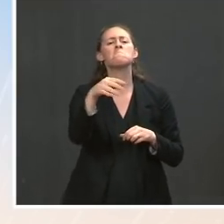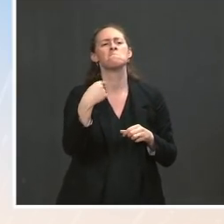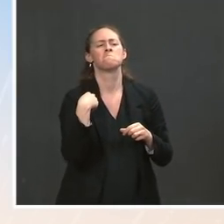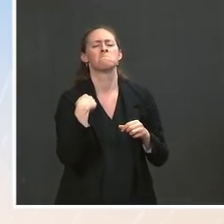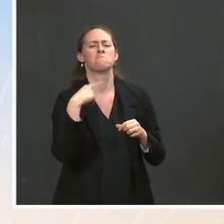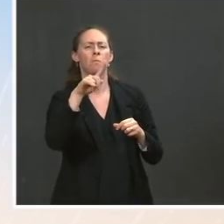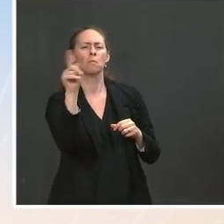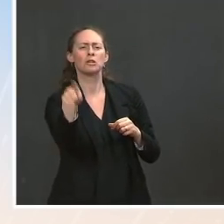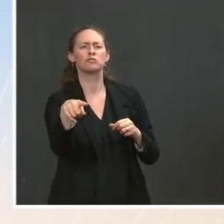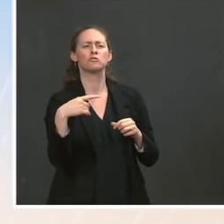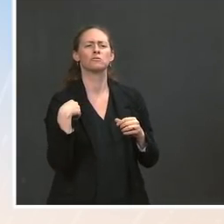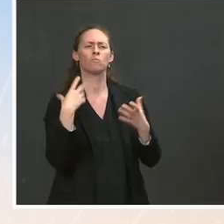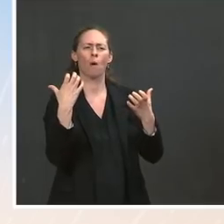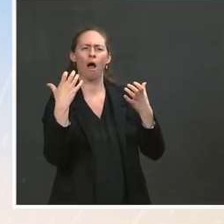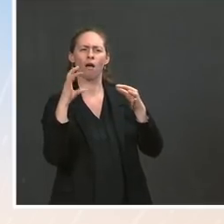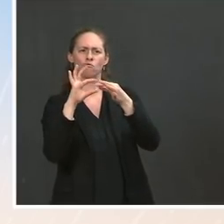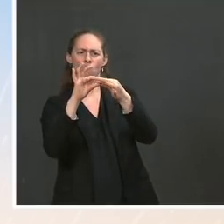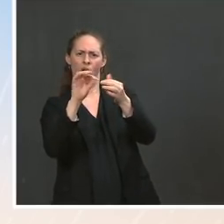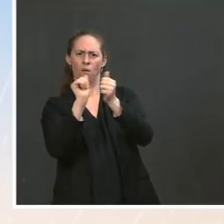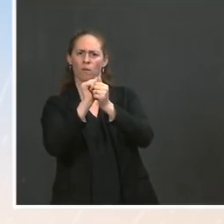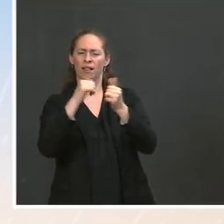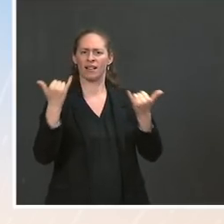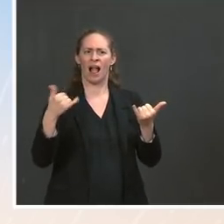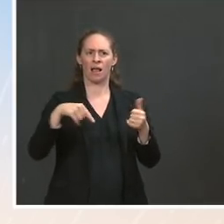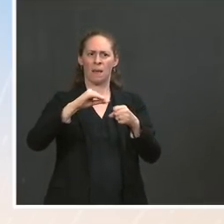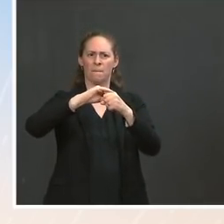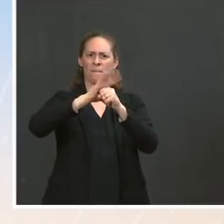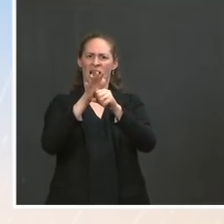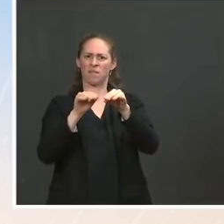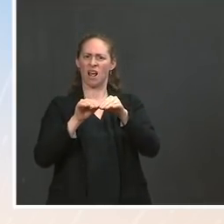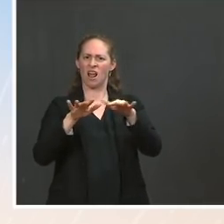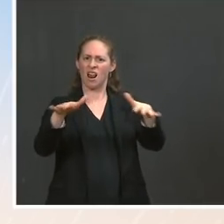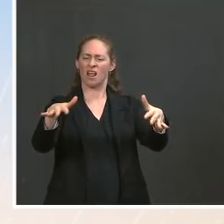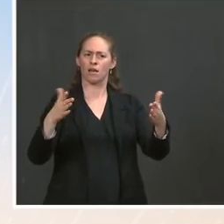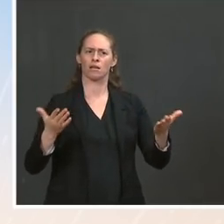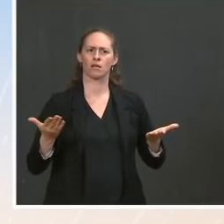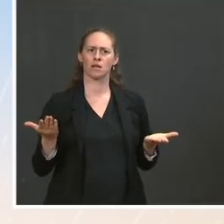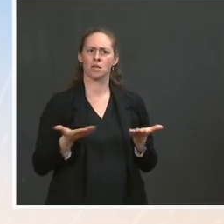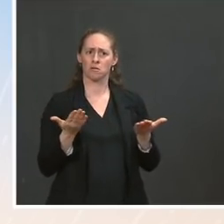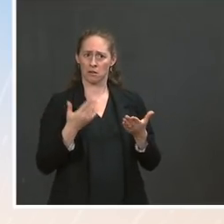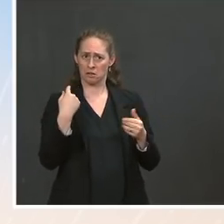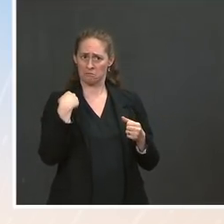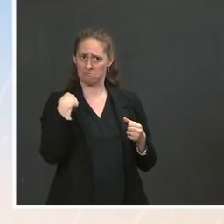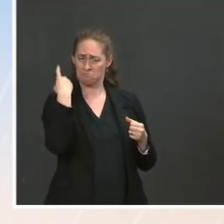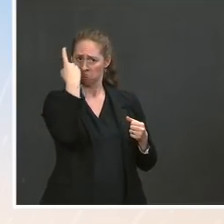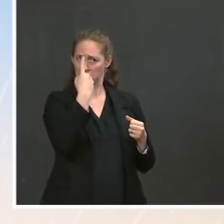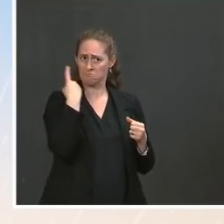the former CDC director, said this morning that he believes that the virus originated from the lab in Wuhan.